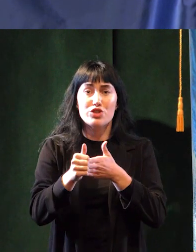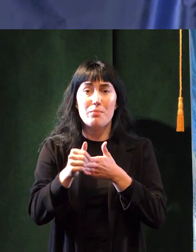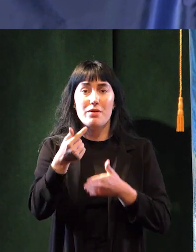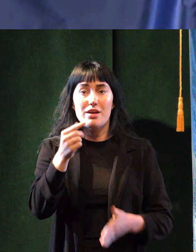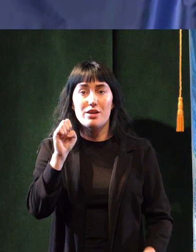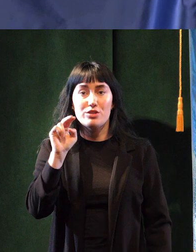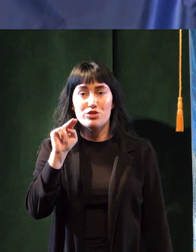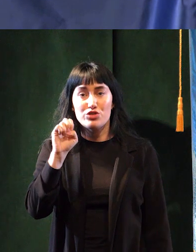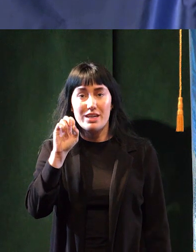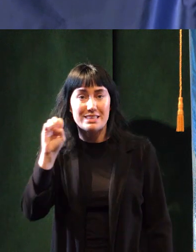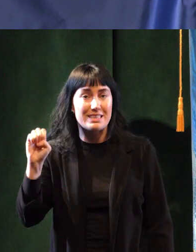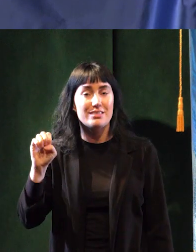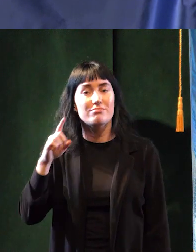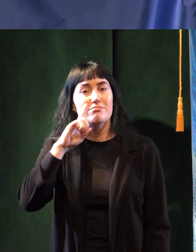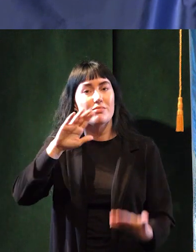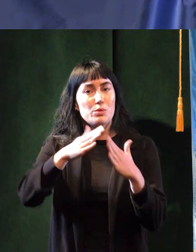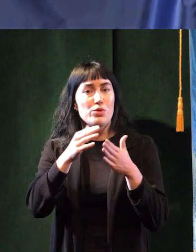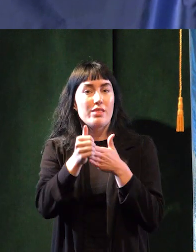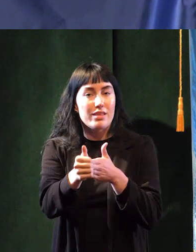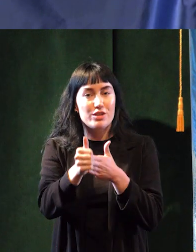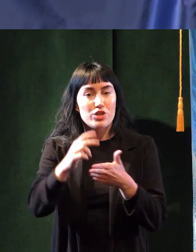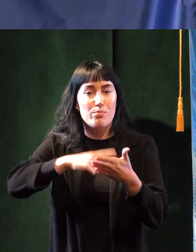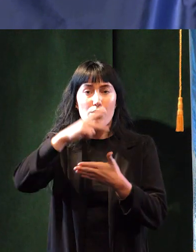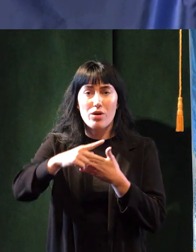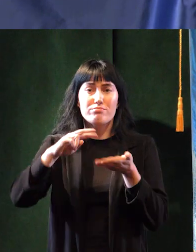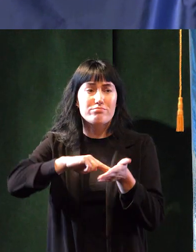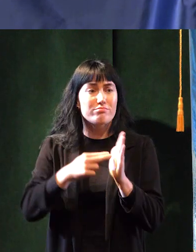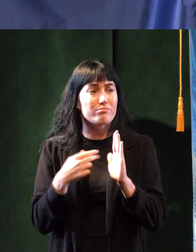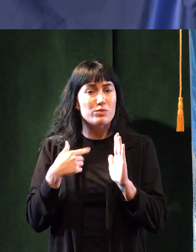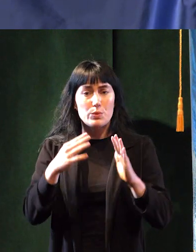director of leadership genesee a community leadership program designed to